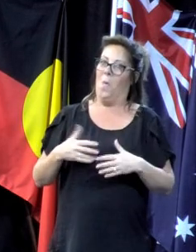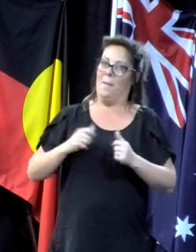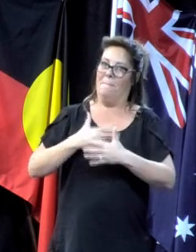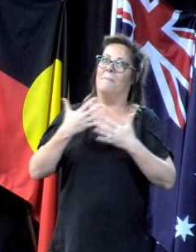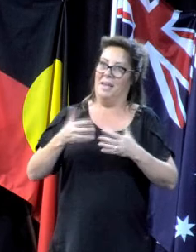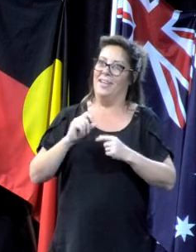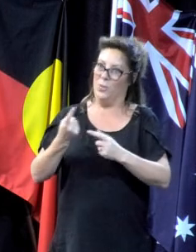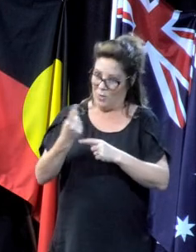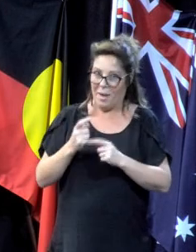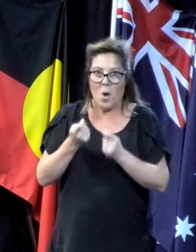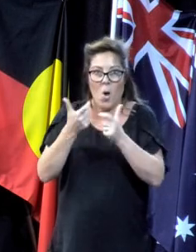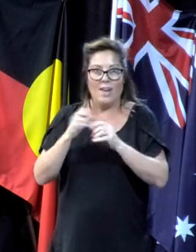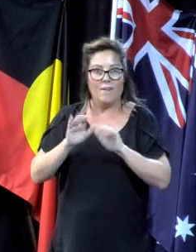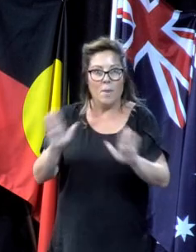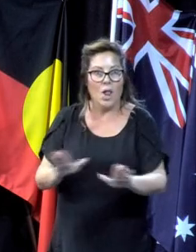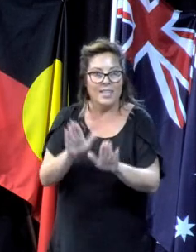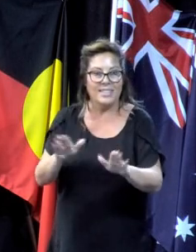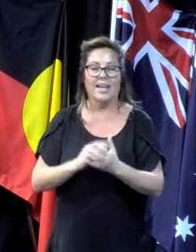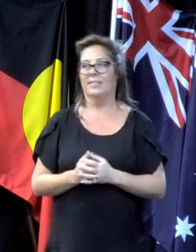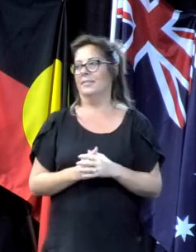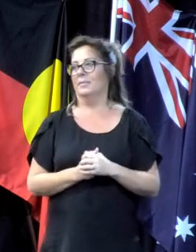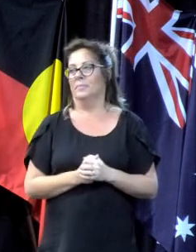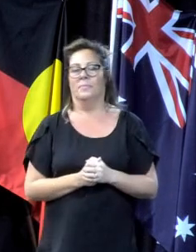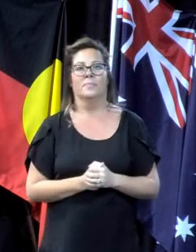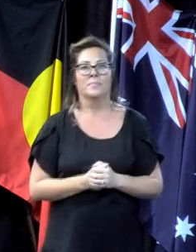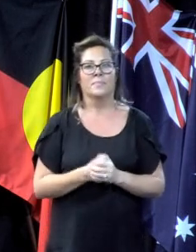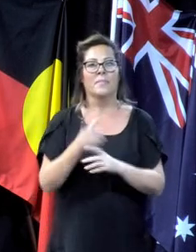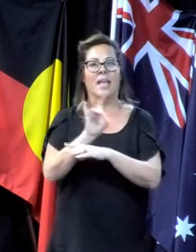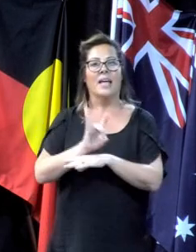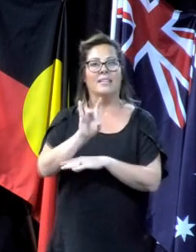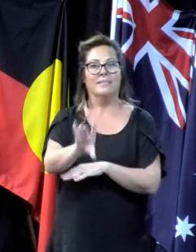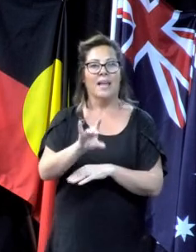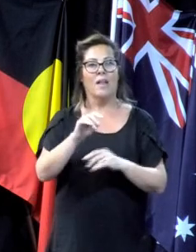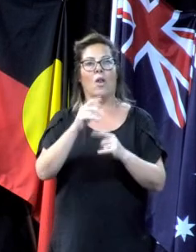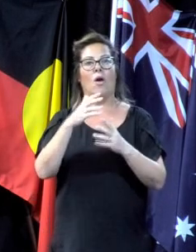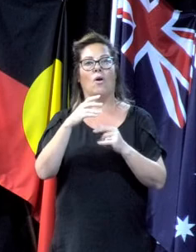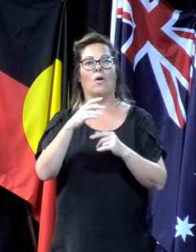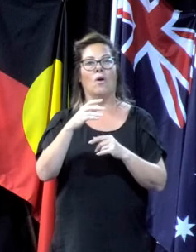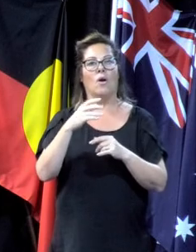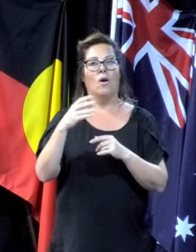10 am tomorrow morning, you will have Ms Eastman of Senior Counsel. I’ll be here too.